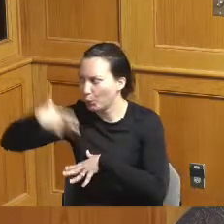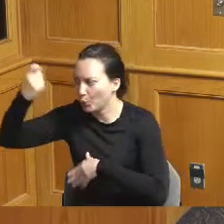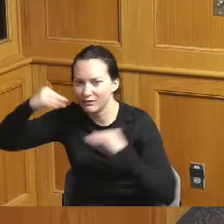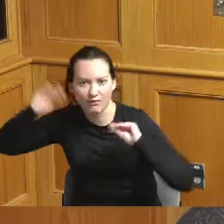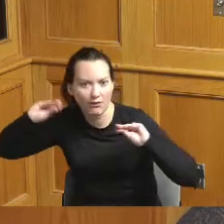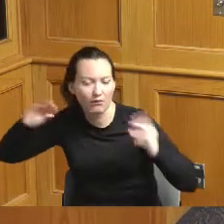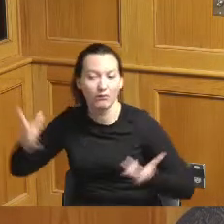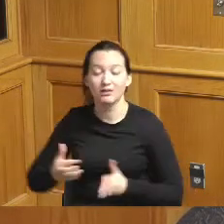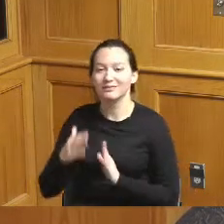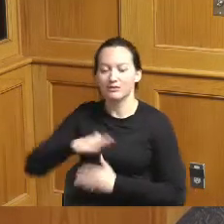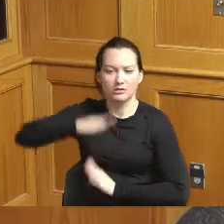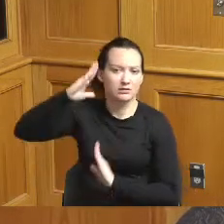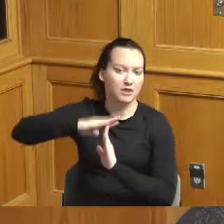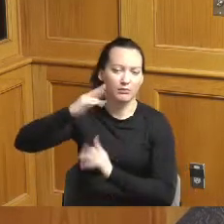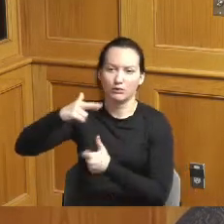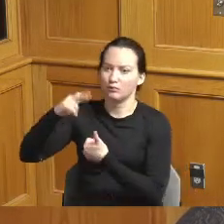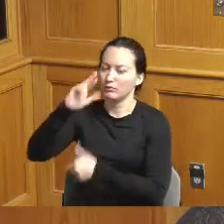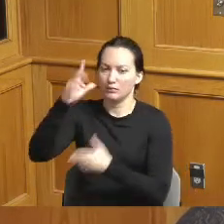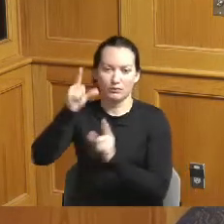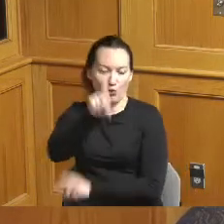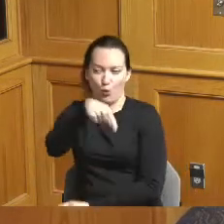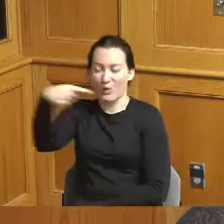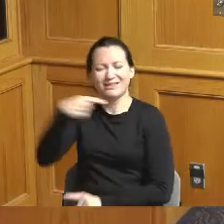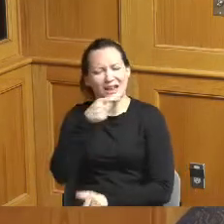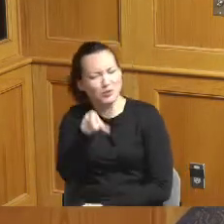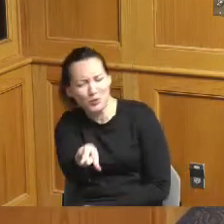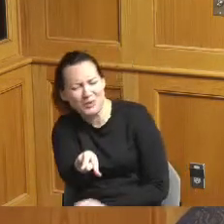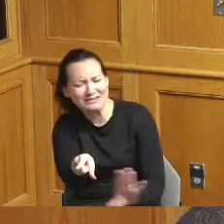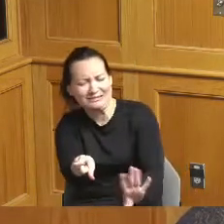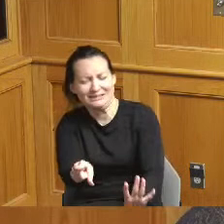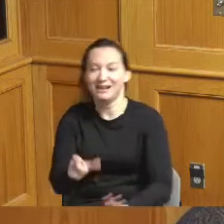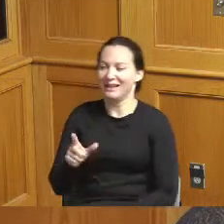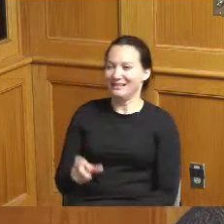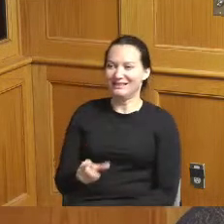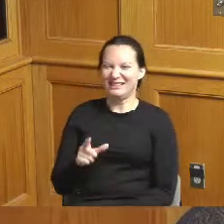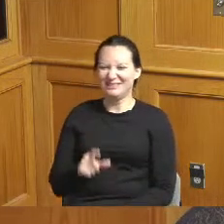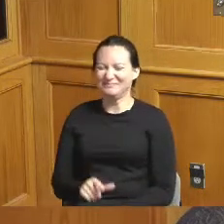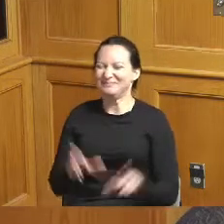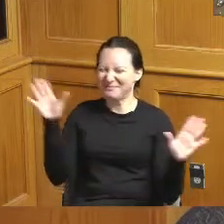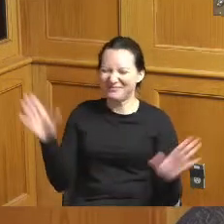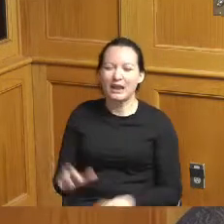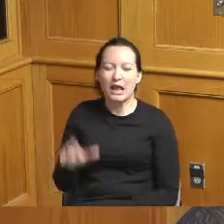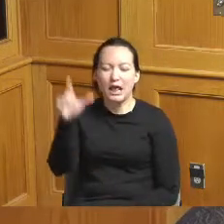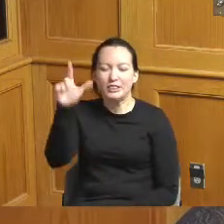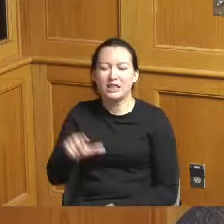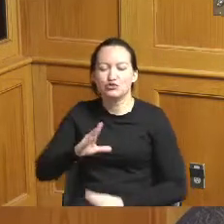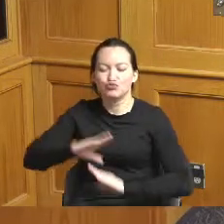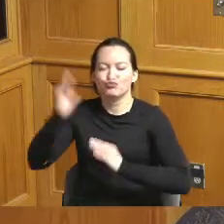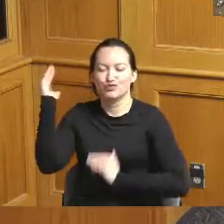number one rule is to put them in the lead not you we know no we agree yeah environment so you have